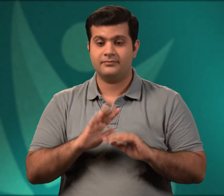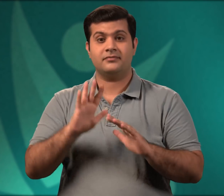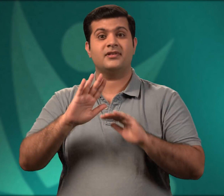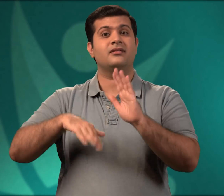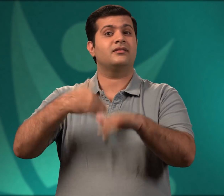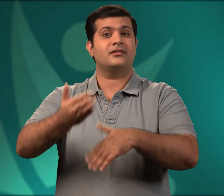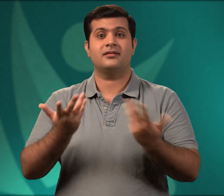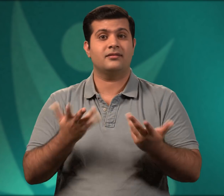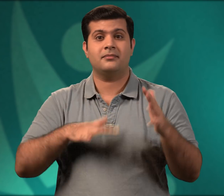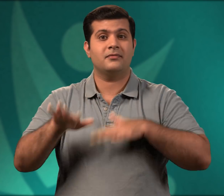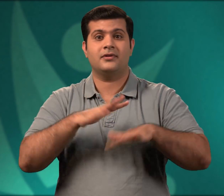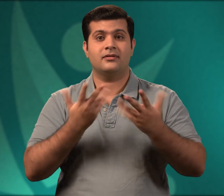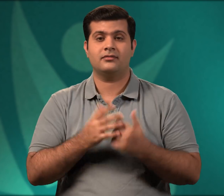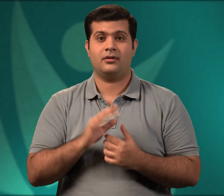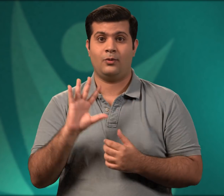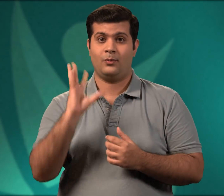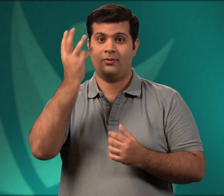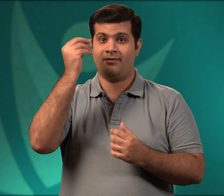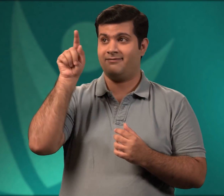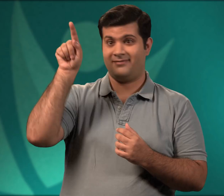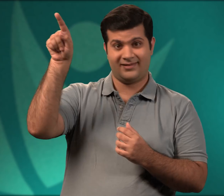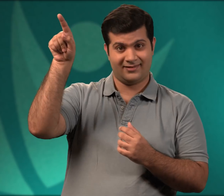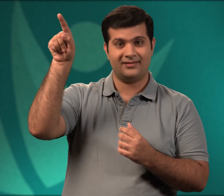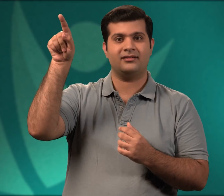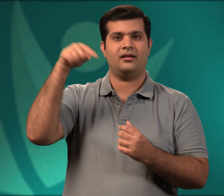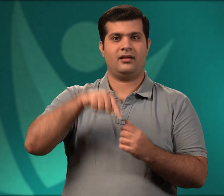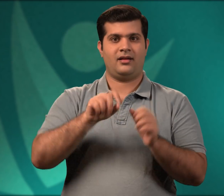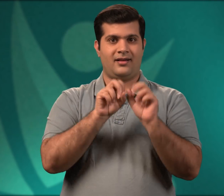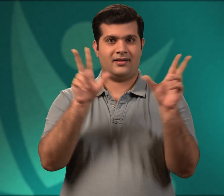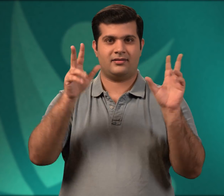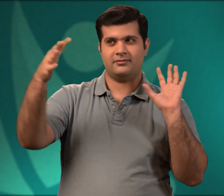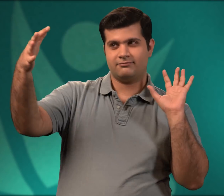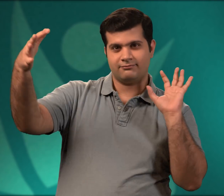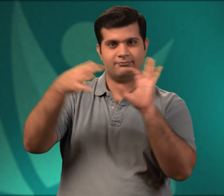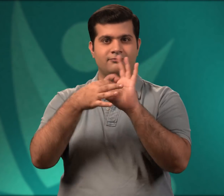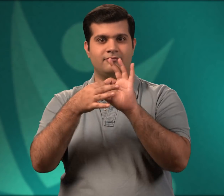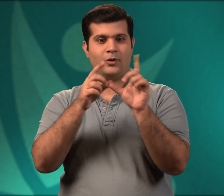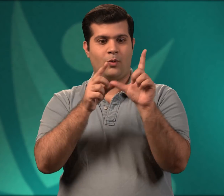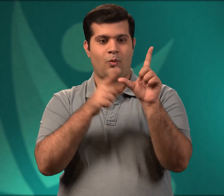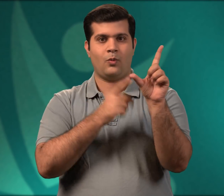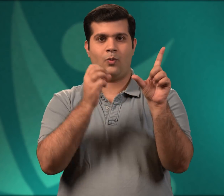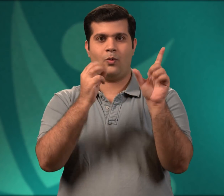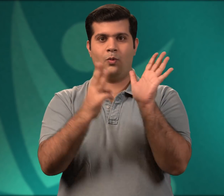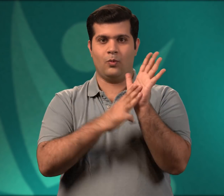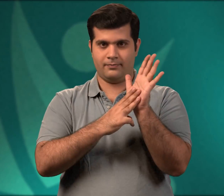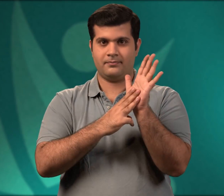YADI then wanted to become WFDYS Youth Ordinary Member (YOM)